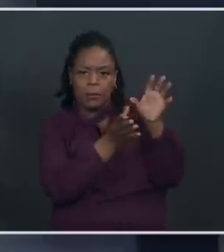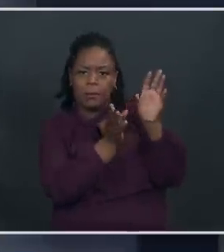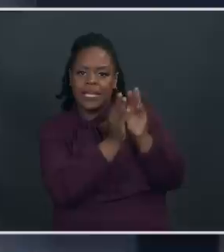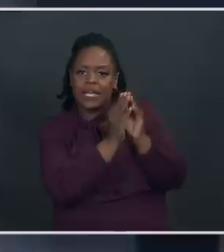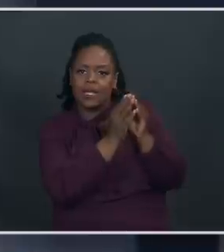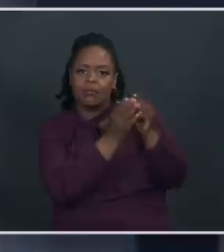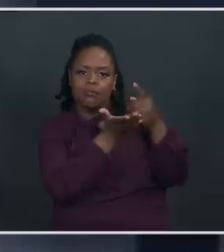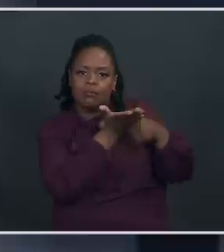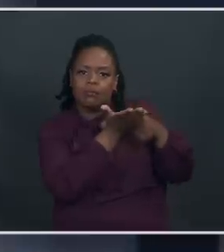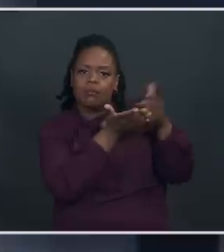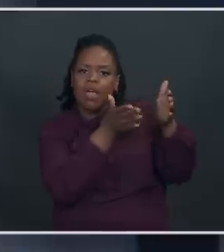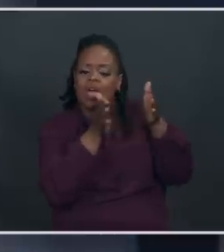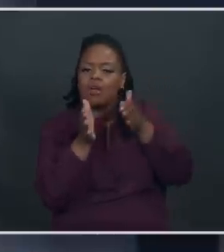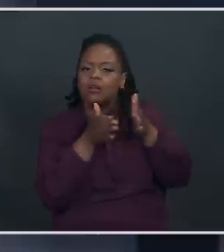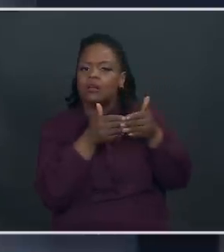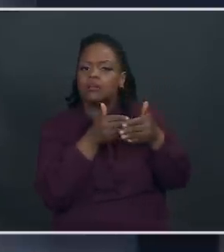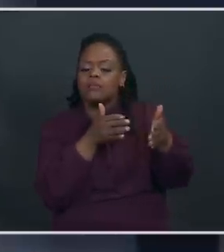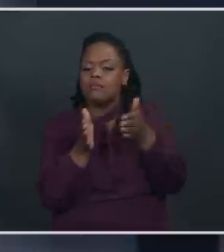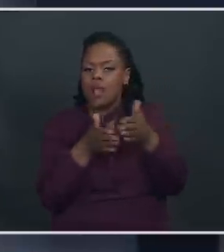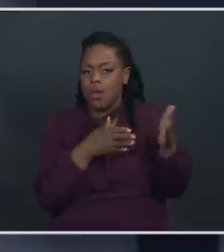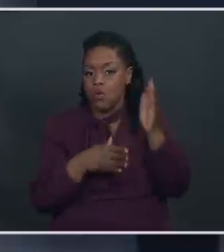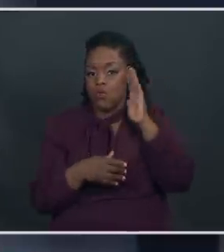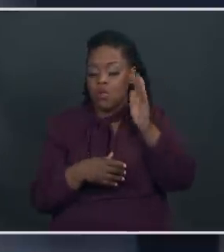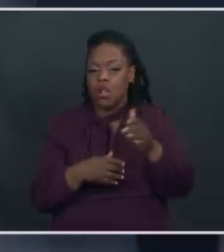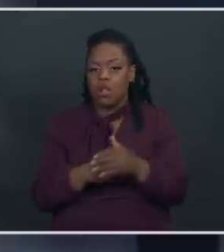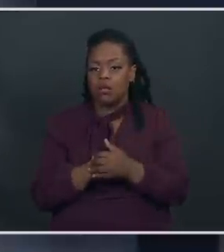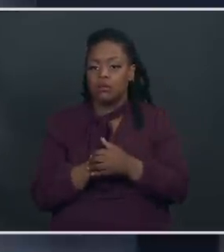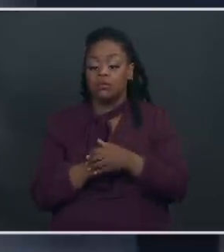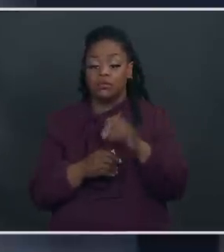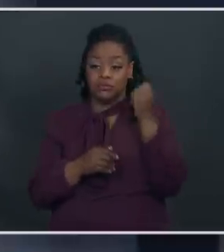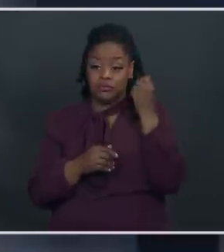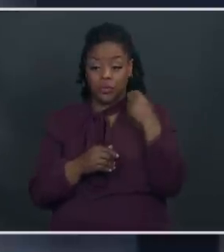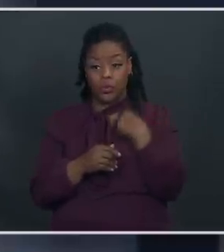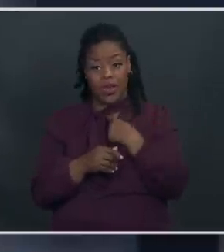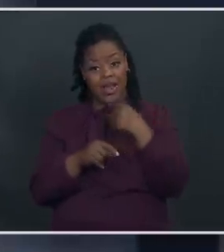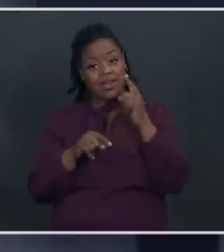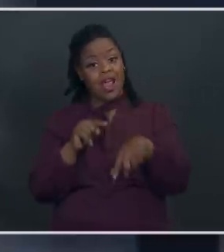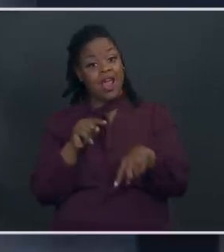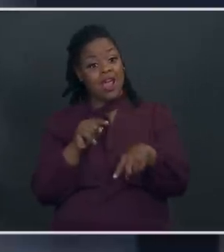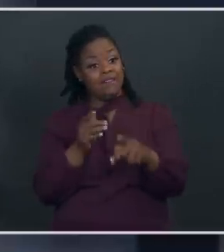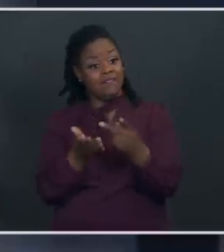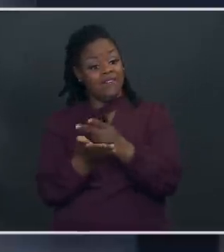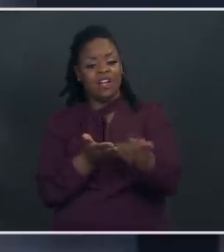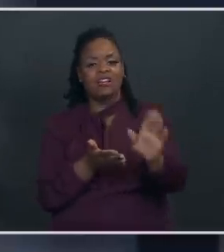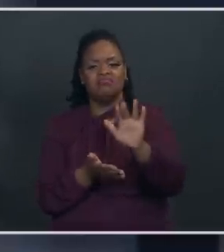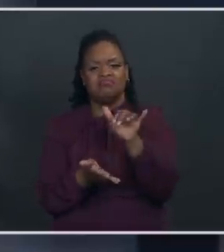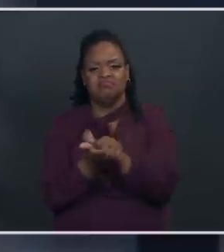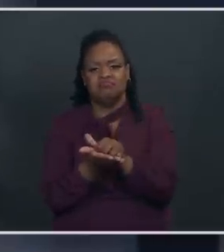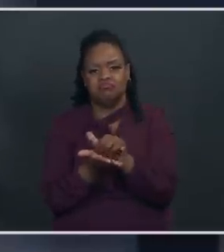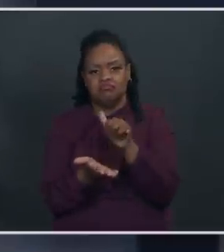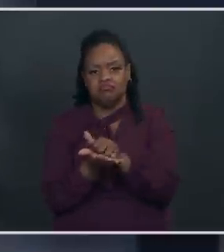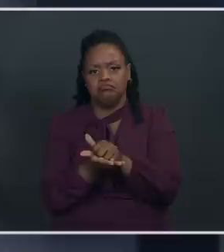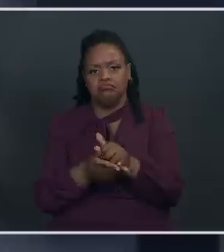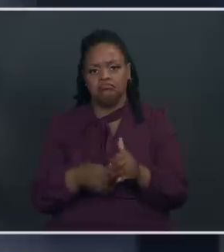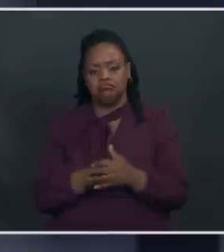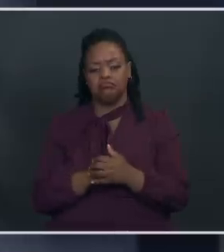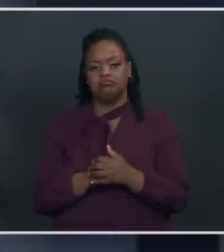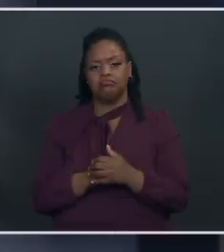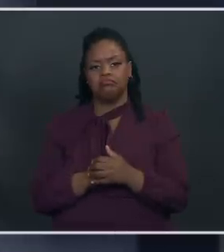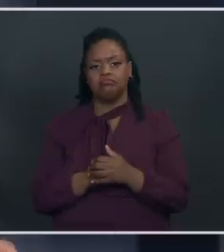where failure literally is not an option. As he committed to doing on the campaign trail, the President is announcing